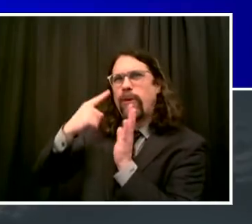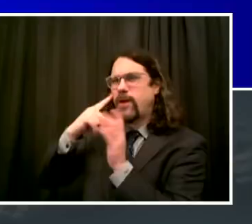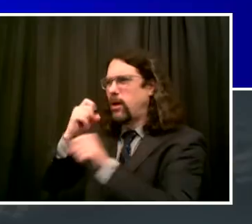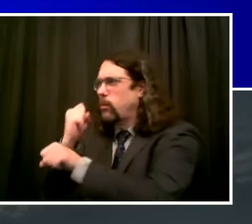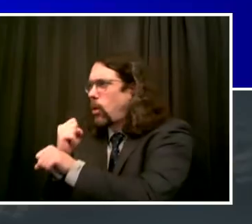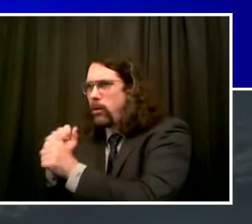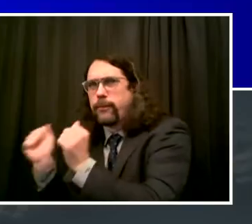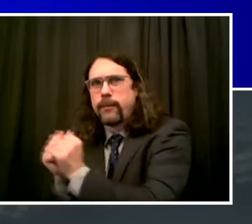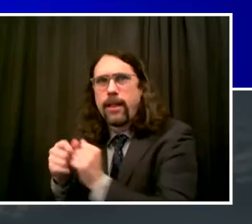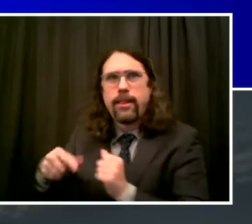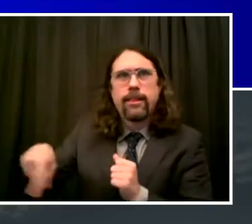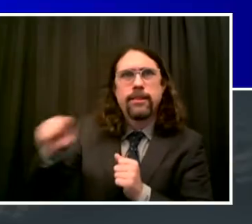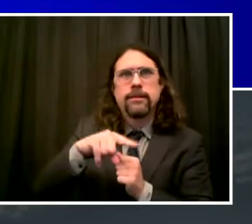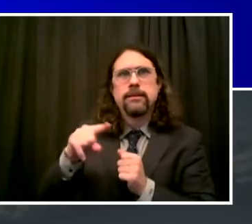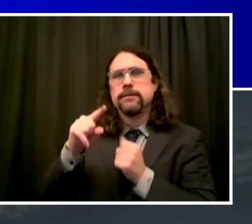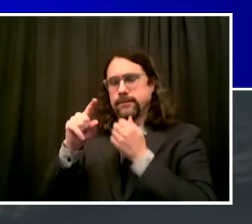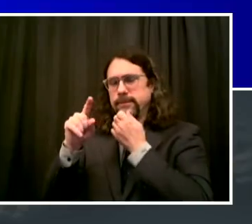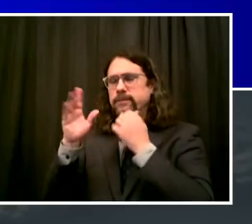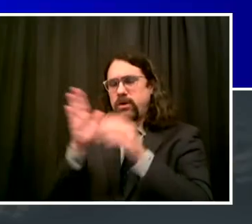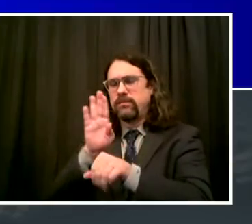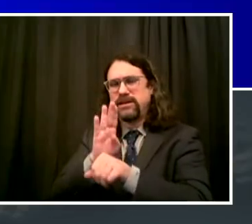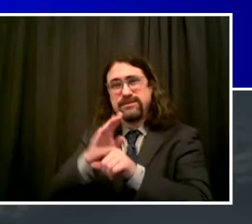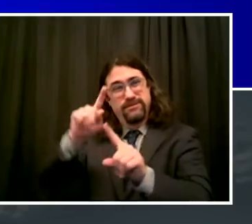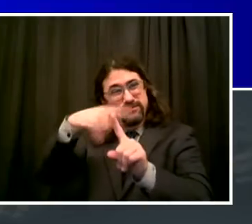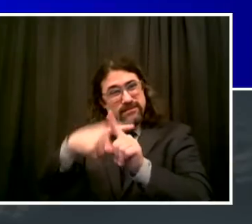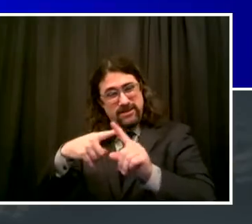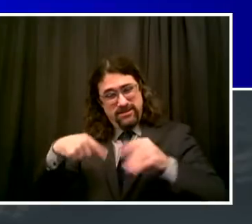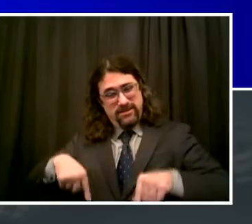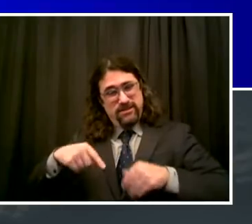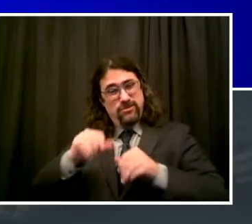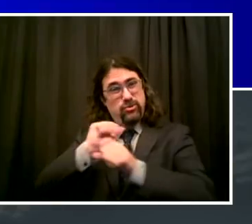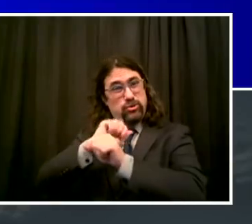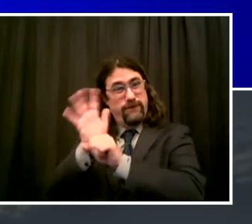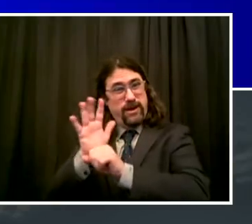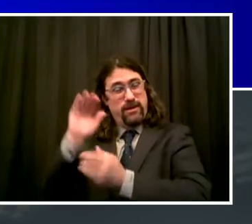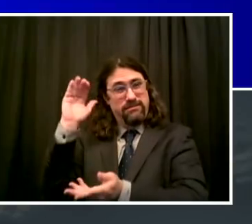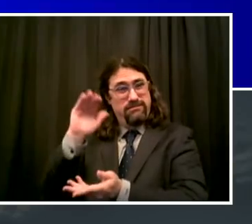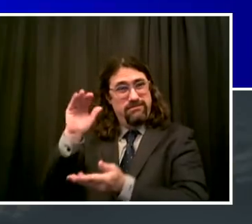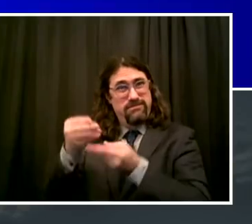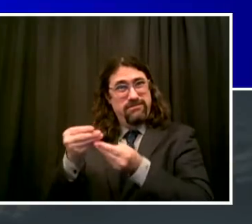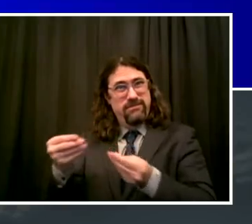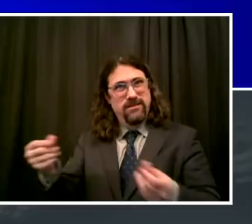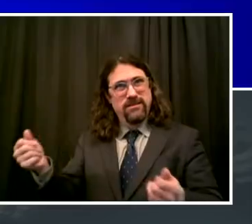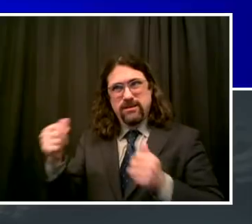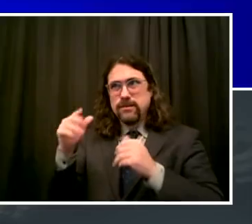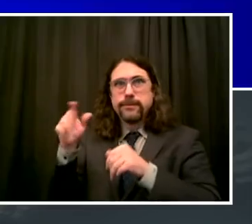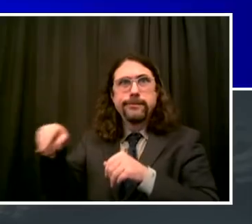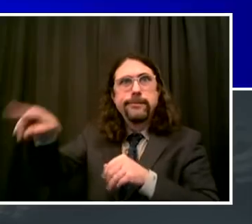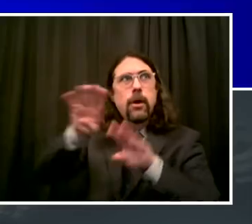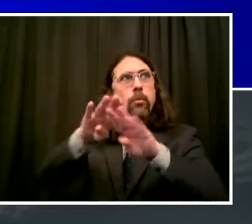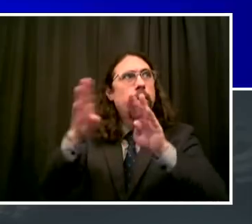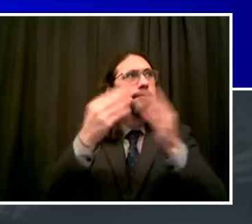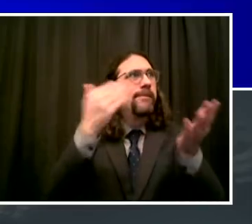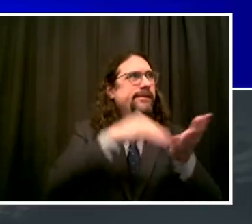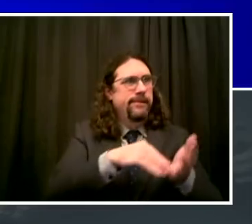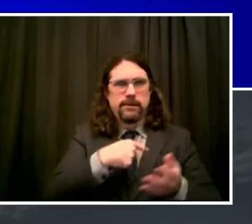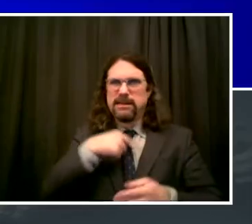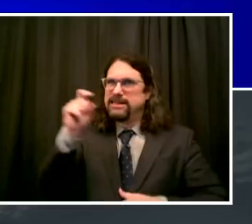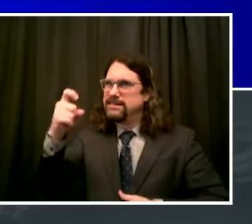TIMES, TATH REALITY IS GOING TO BE MORE AND MOR CEOMLPEXNO W. BUT OUR DEPARTMENT OF SMALL BUSINESS SERVICES HAS PROVEN ITSELF